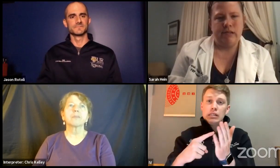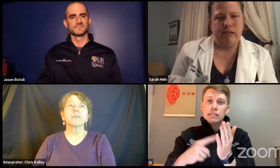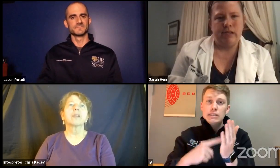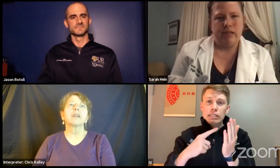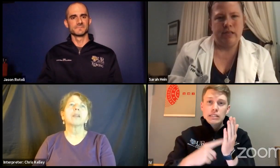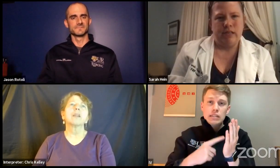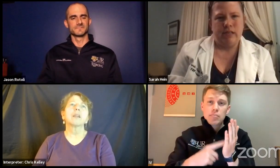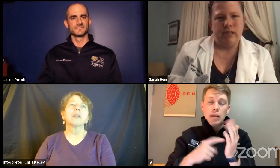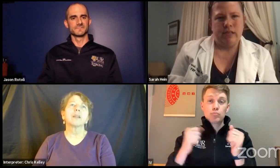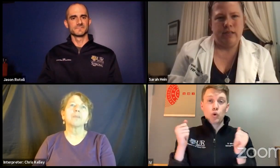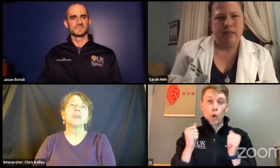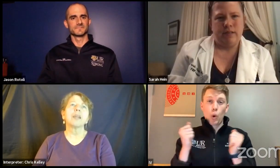are dropping possibly.